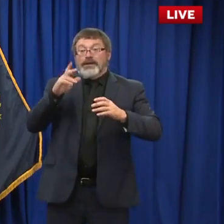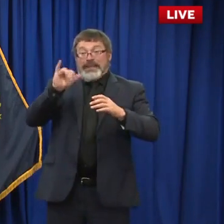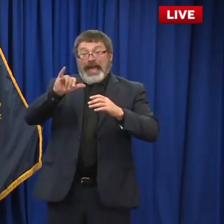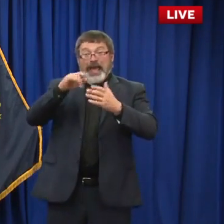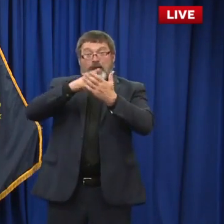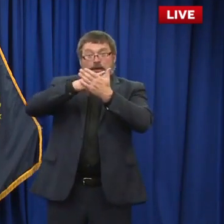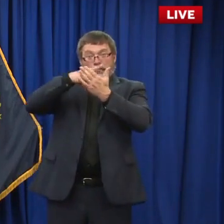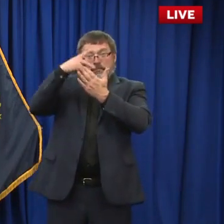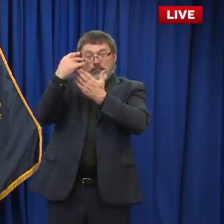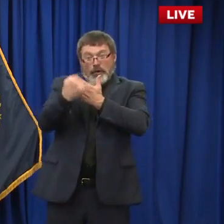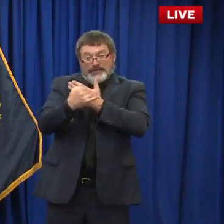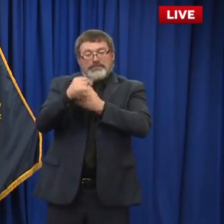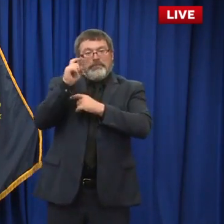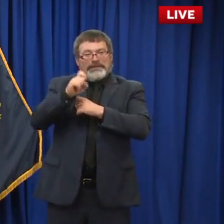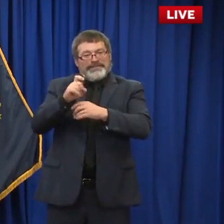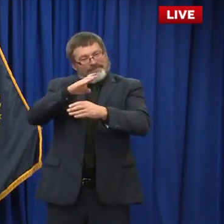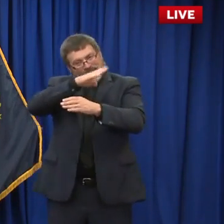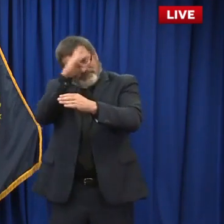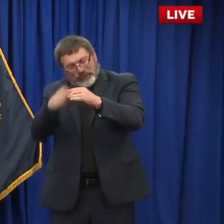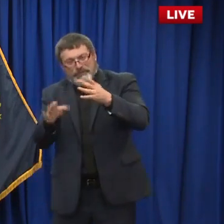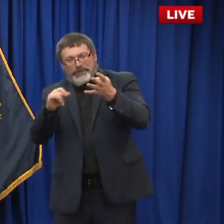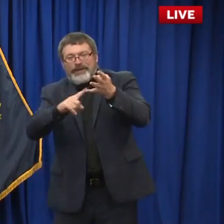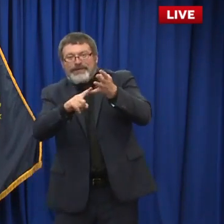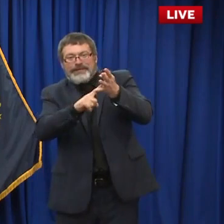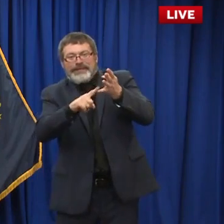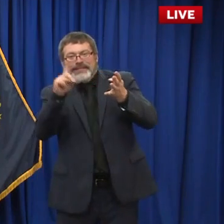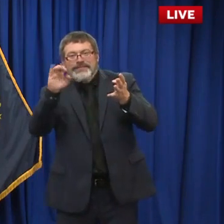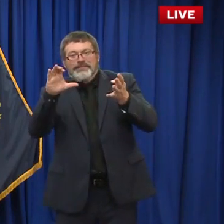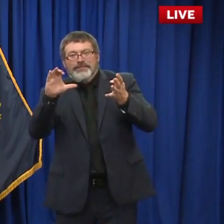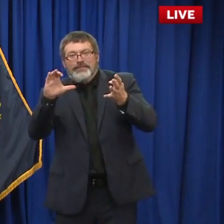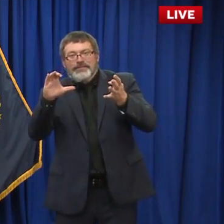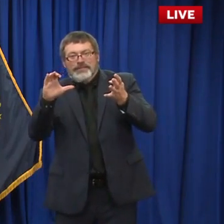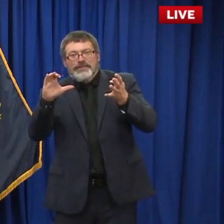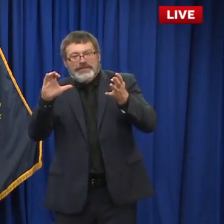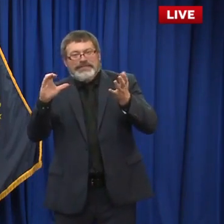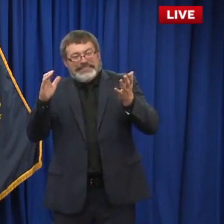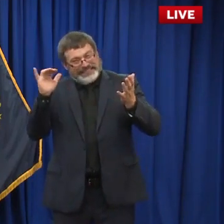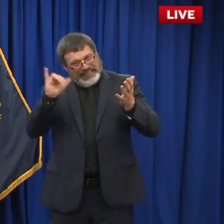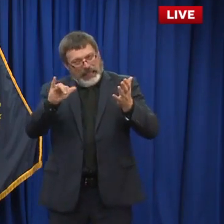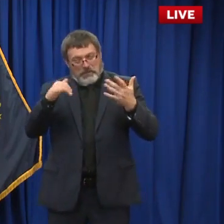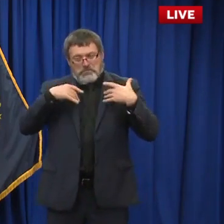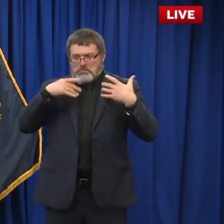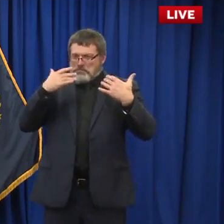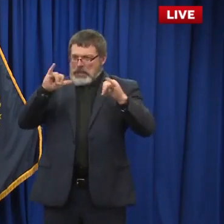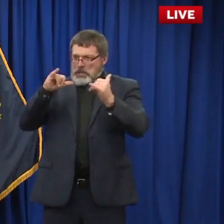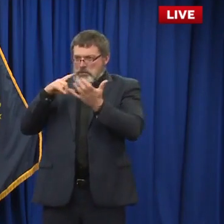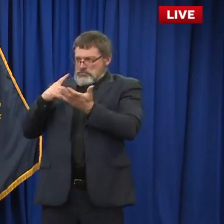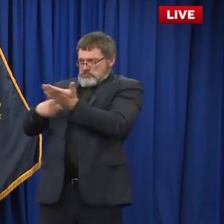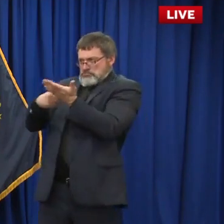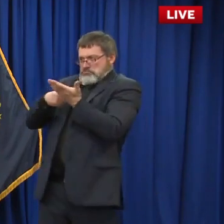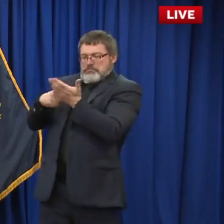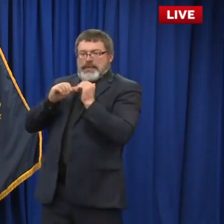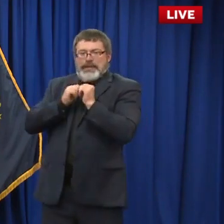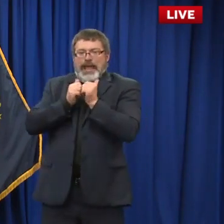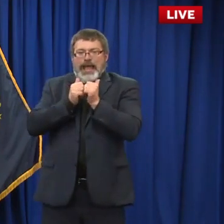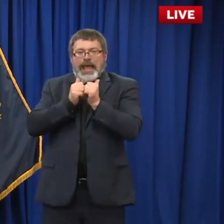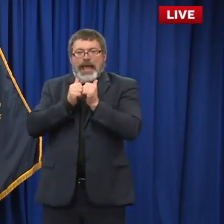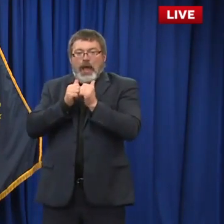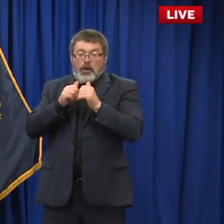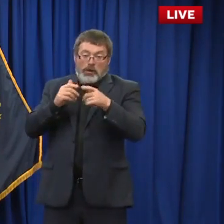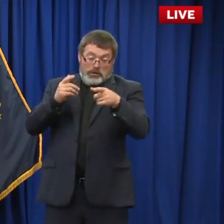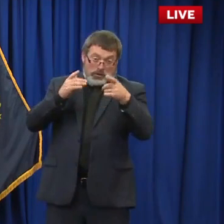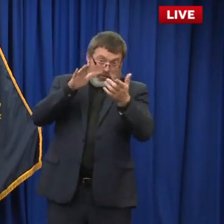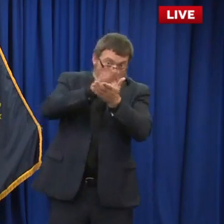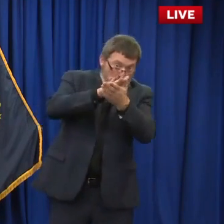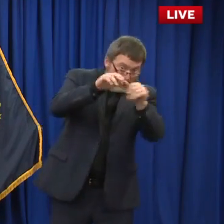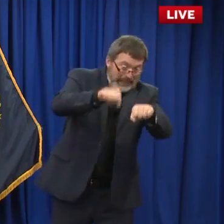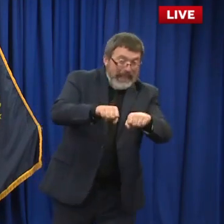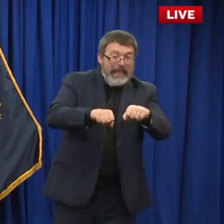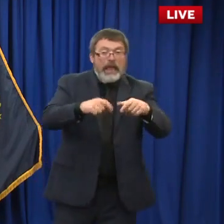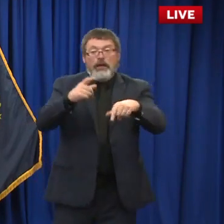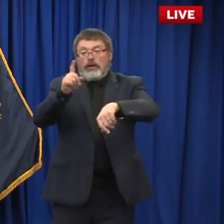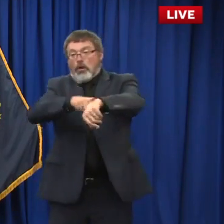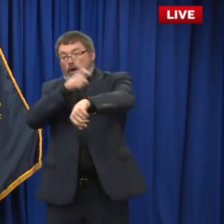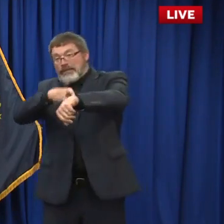IF THOSE PROJECTS CAN GO FORWARD AND BE COMPLETED WITHIN THE TIME BETWEEN, YOU KNOW, NOW ANDEST END OF THE YEARS, IT'S SOMETHING WE'RE DEFINITELY LOOKING AT TO BE SURE, BUT IT COULD BE